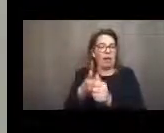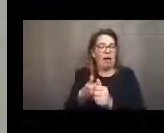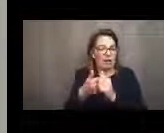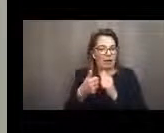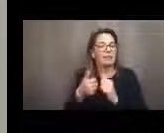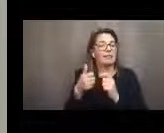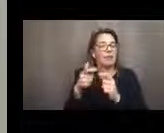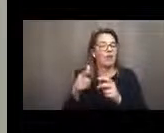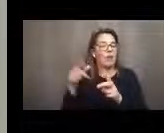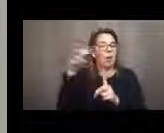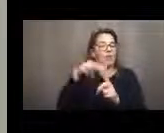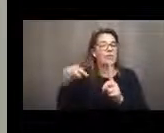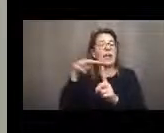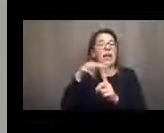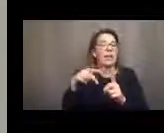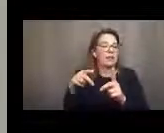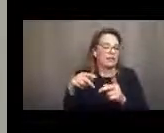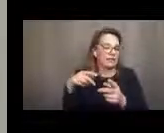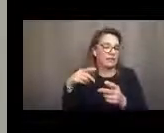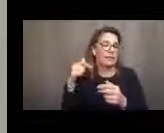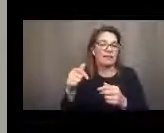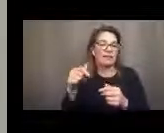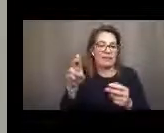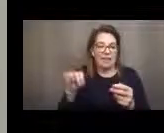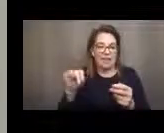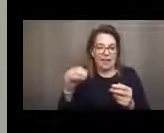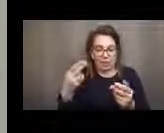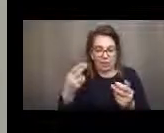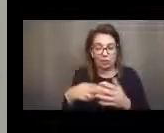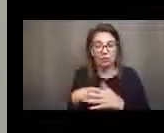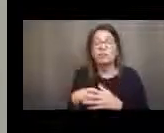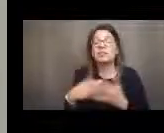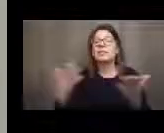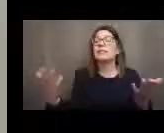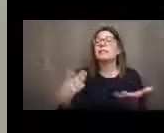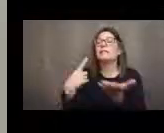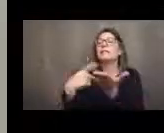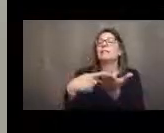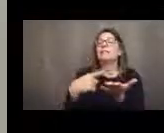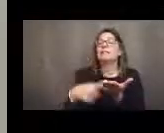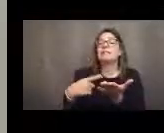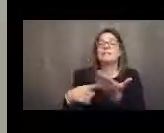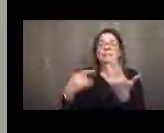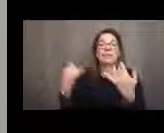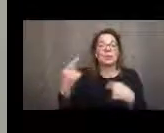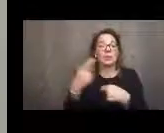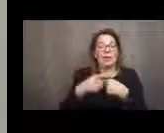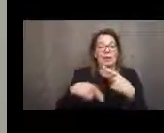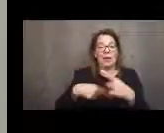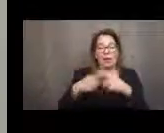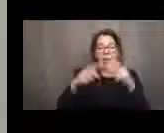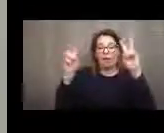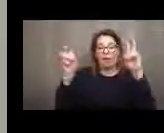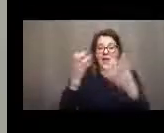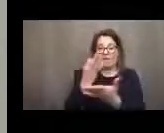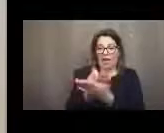for Extramural Research Administration at NIH. I'm here to talk to you today about Financial Conflict of Interest.